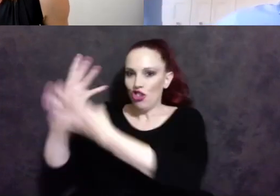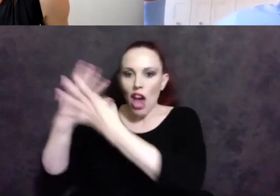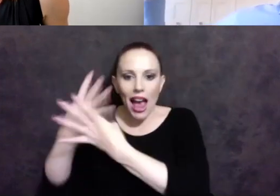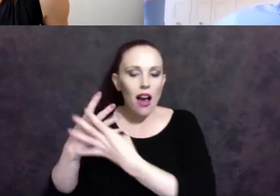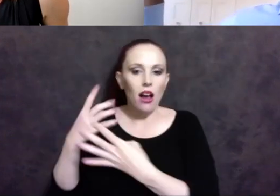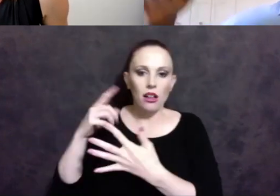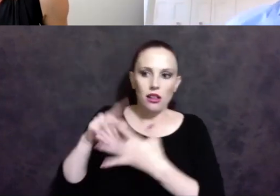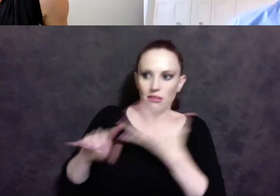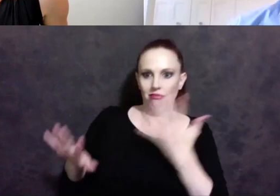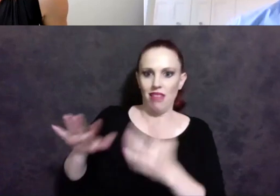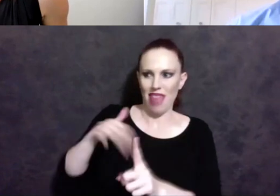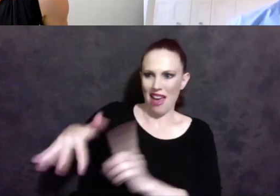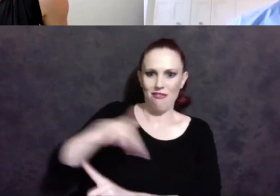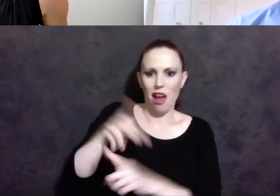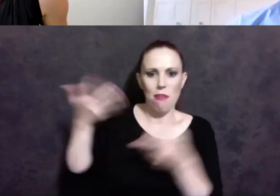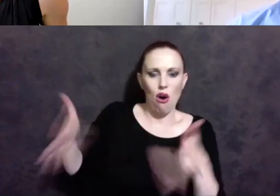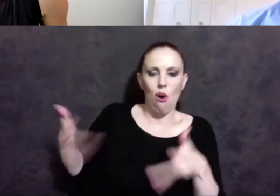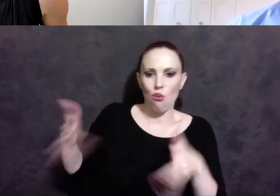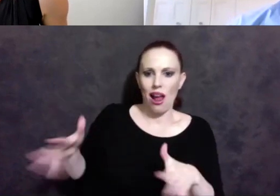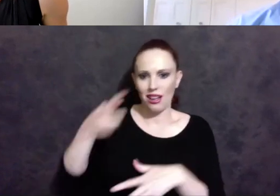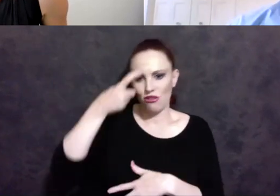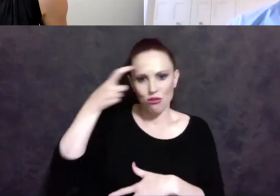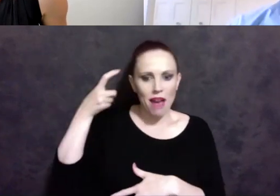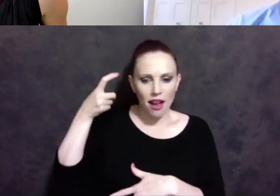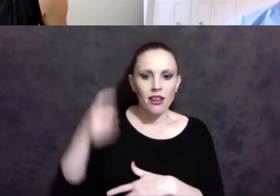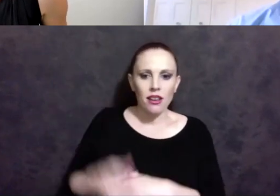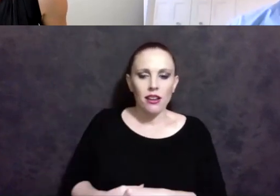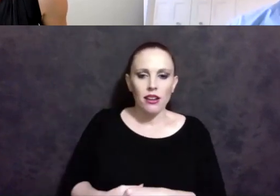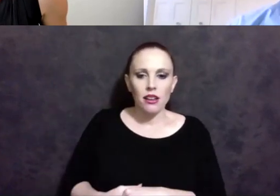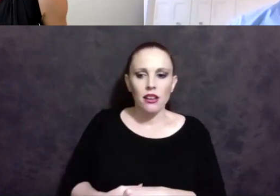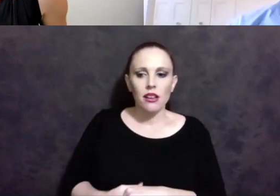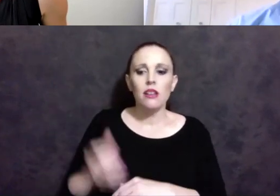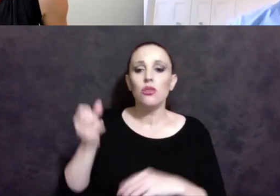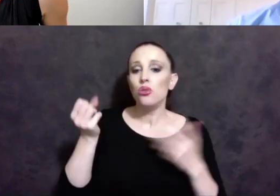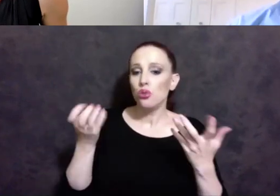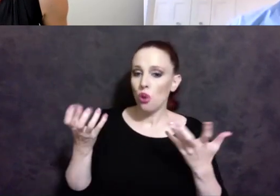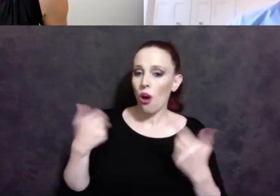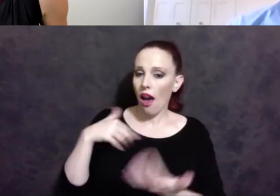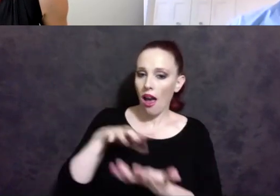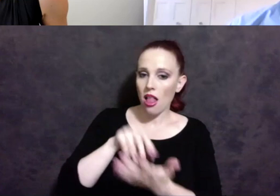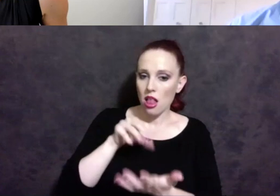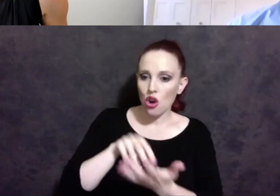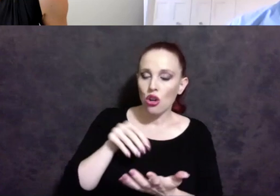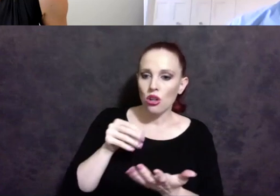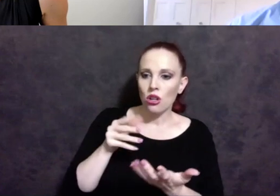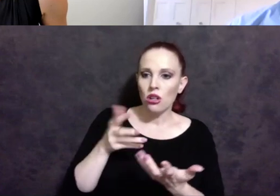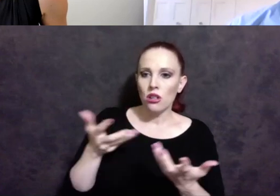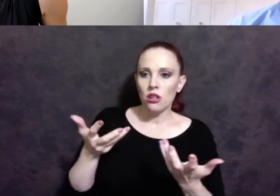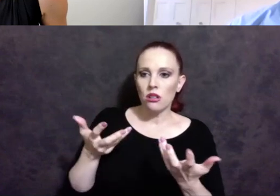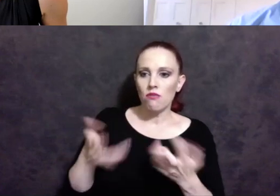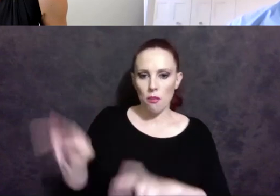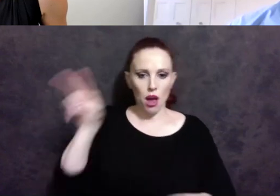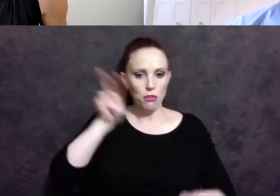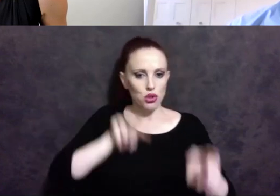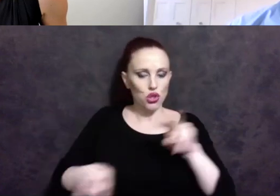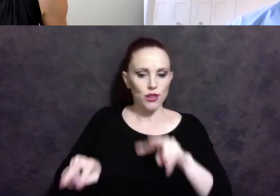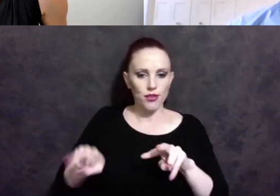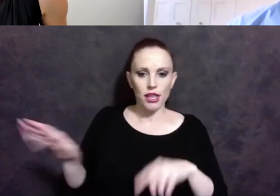of itself can be a traumatic event. What I learned just from observing these bold men